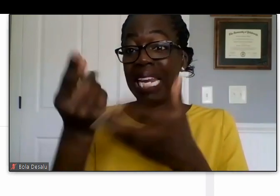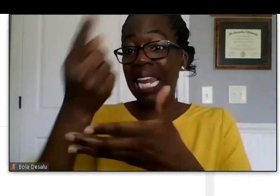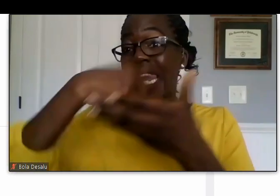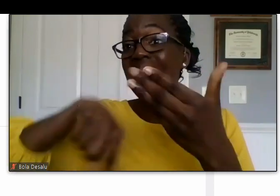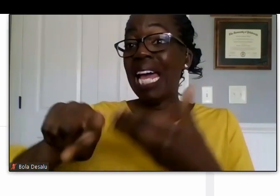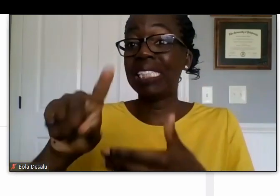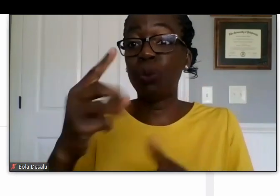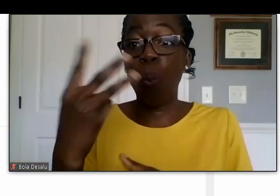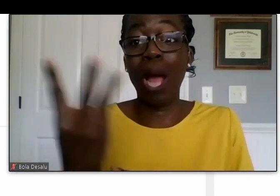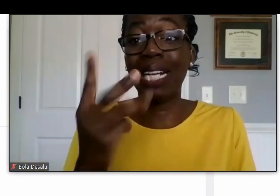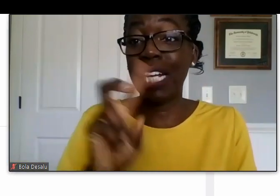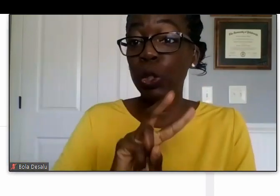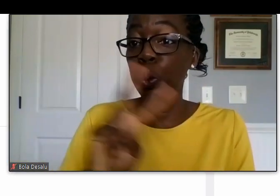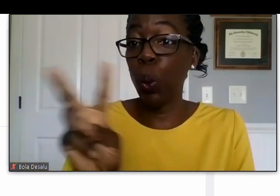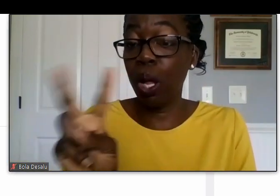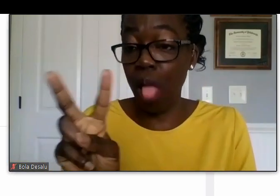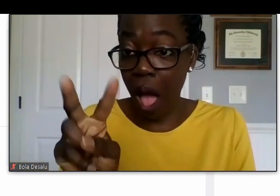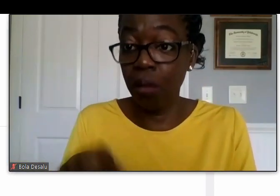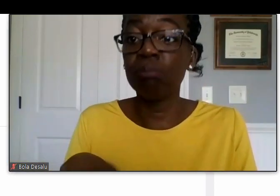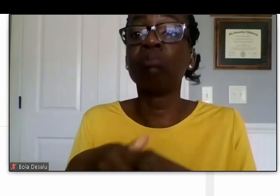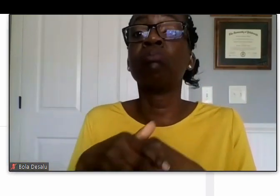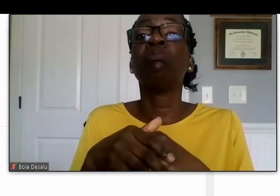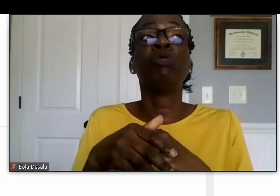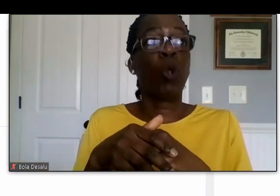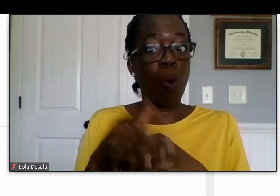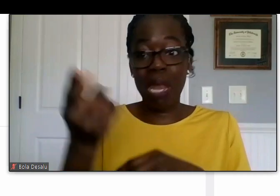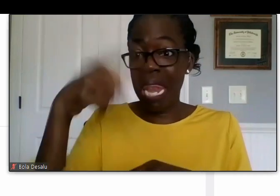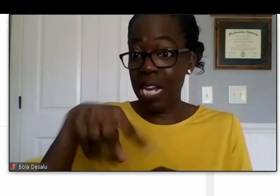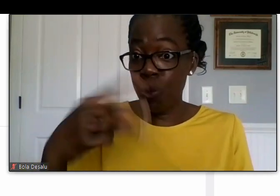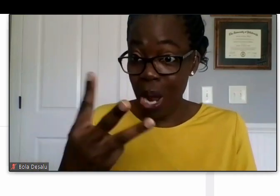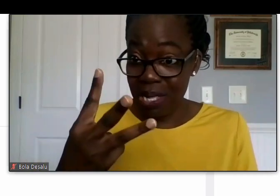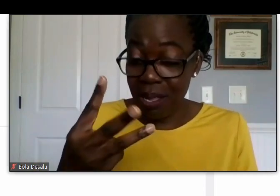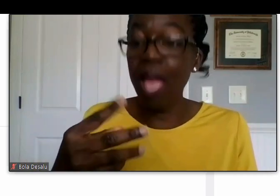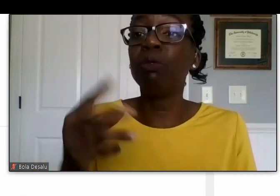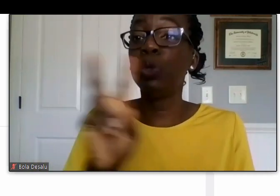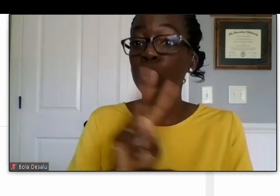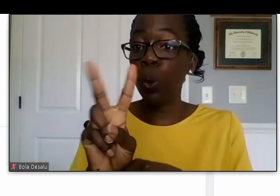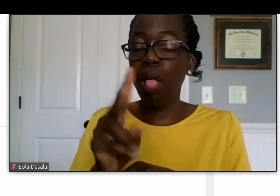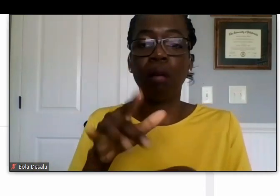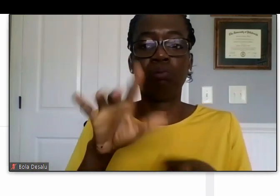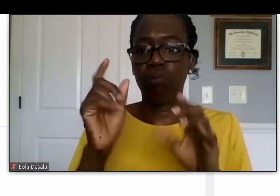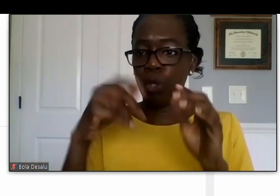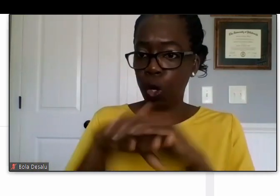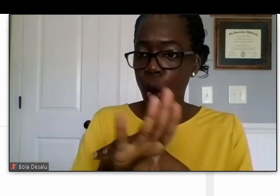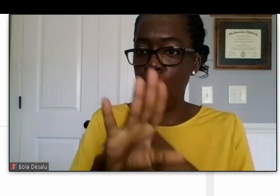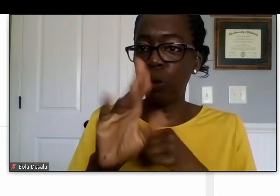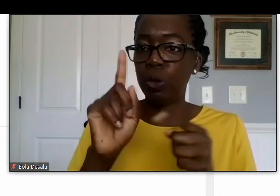It says... supposedly you have your meeting next week at 2 o'clock on a Wednesday,